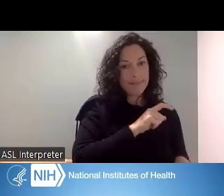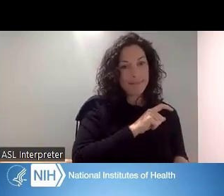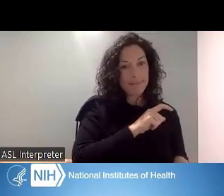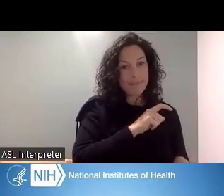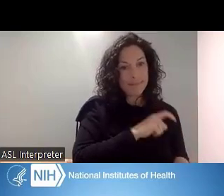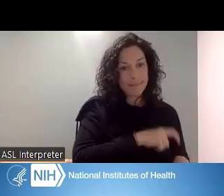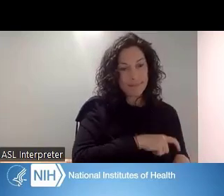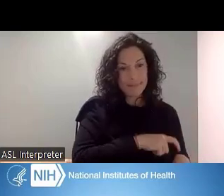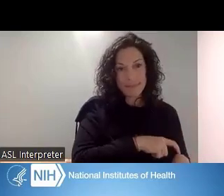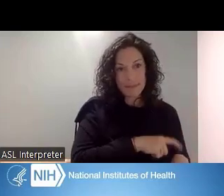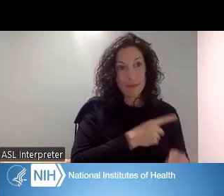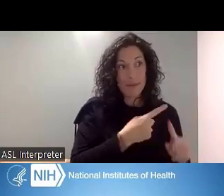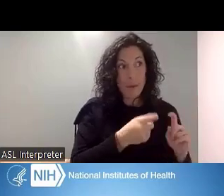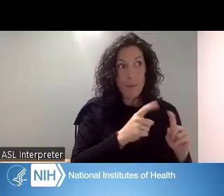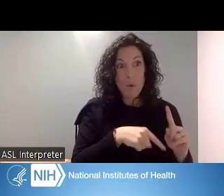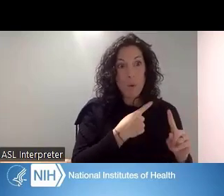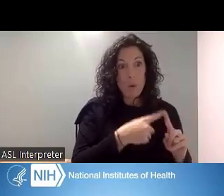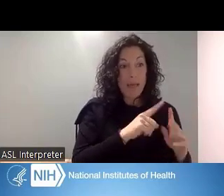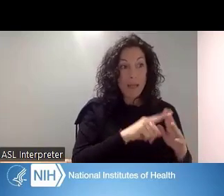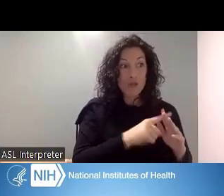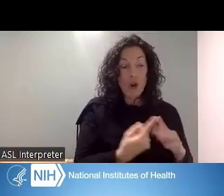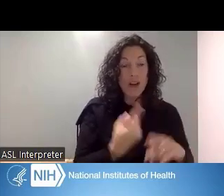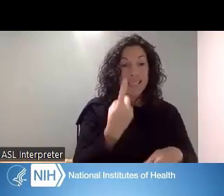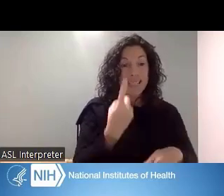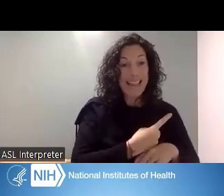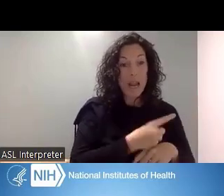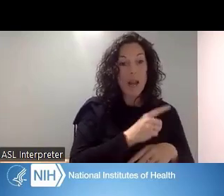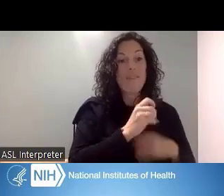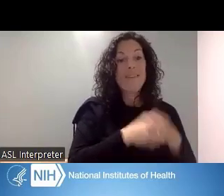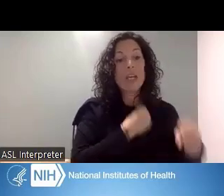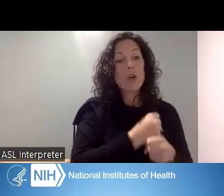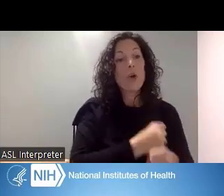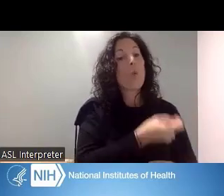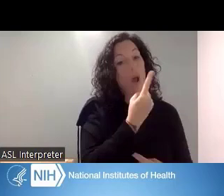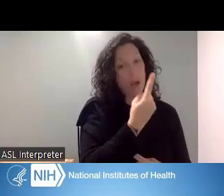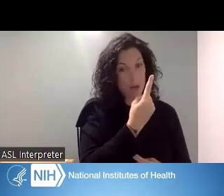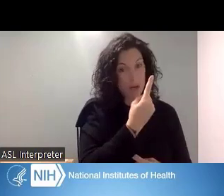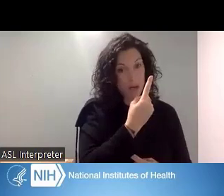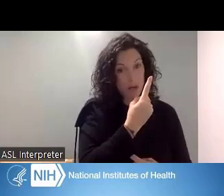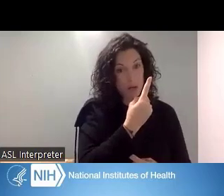would be the start date of year one of the grant award,